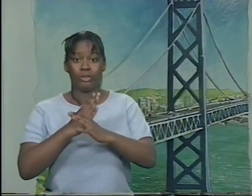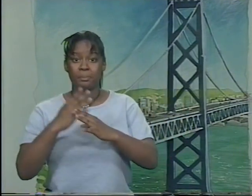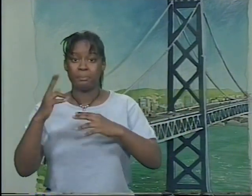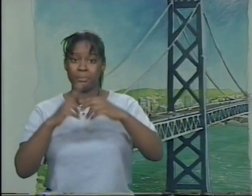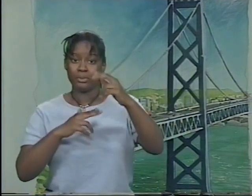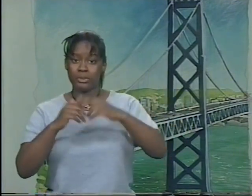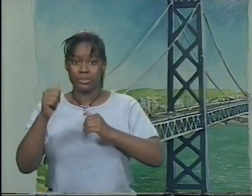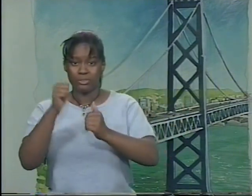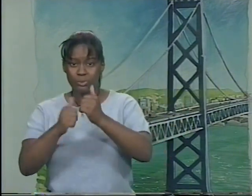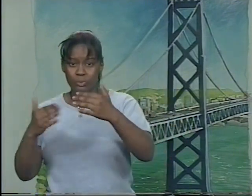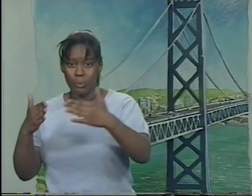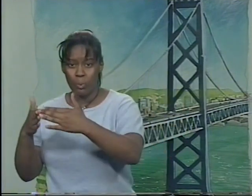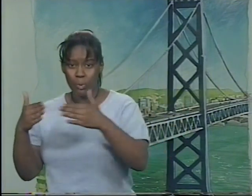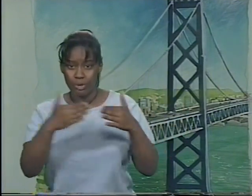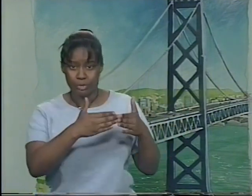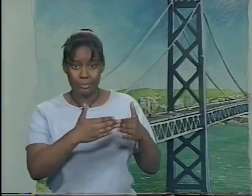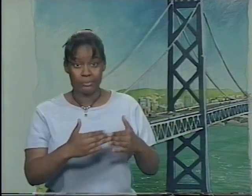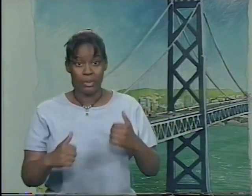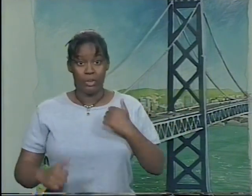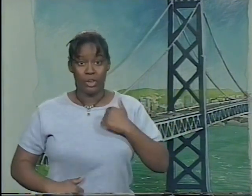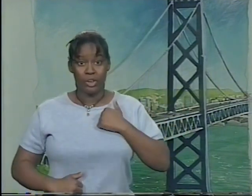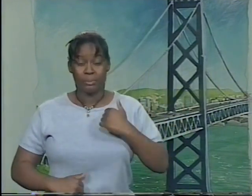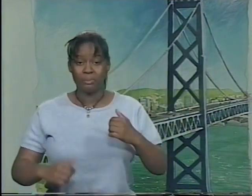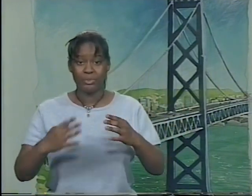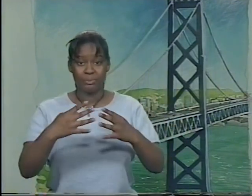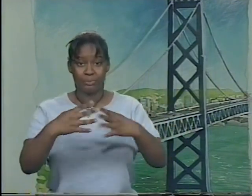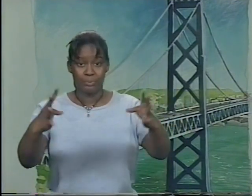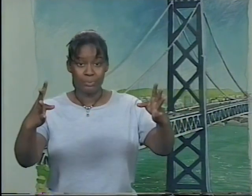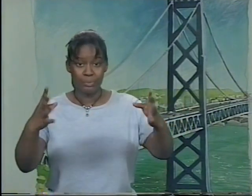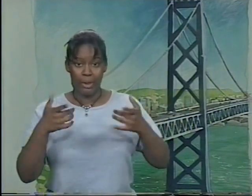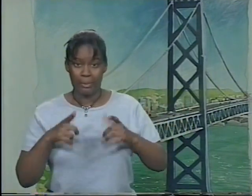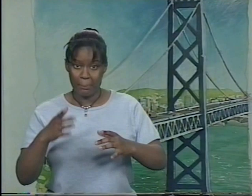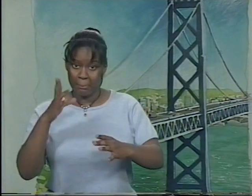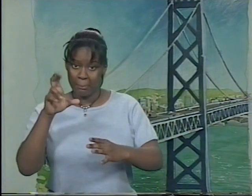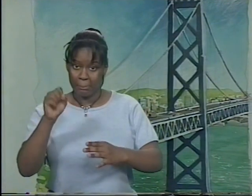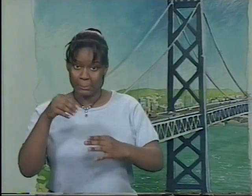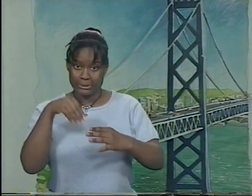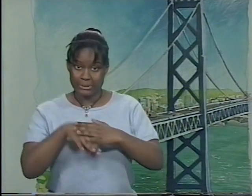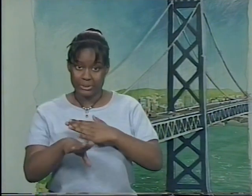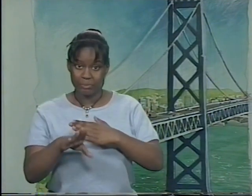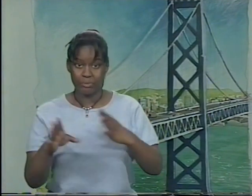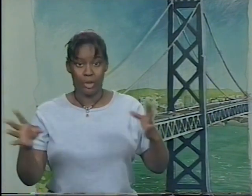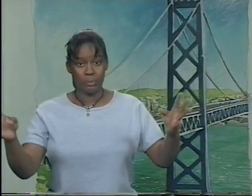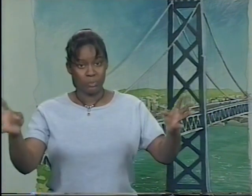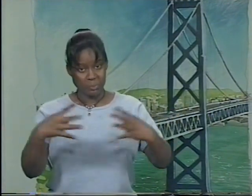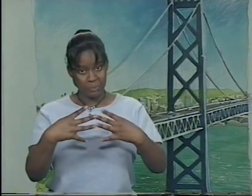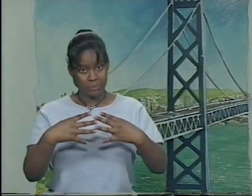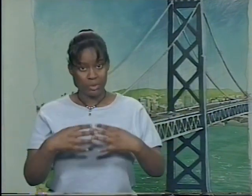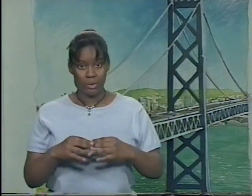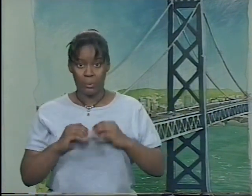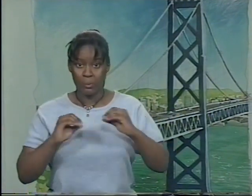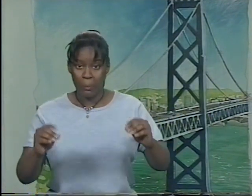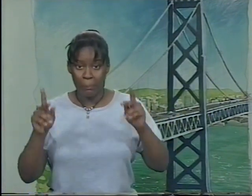There was a barbed wire fence all around it and guard towers at each corner. Armed guards swung open the gates to let the